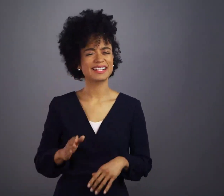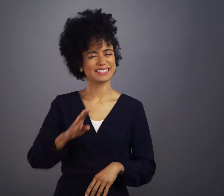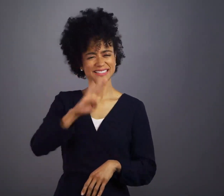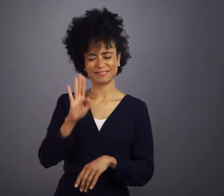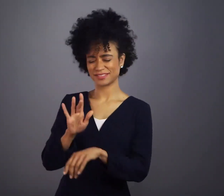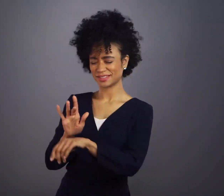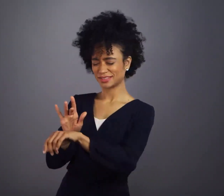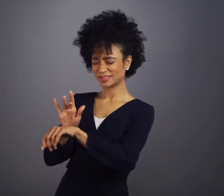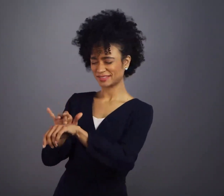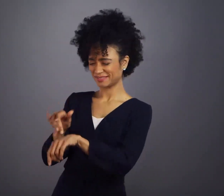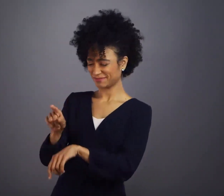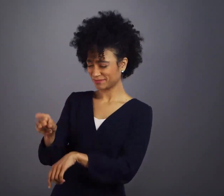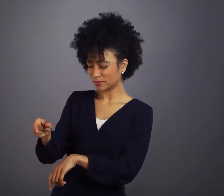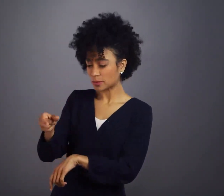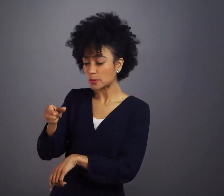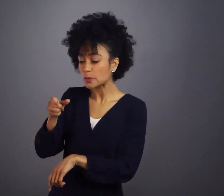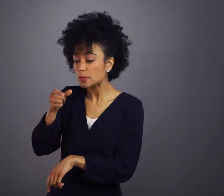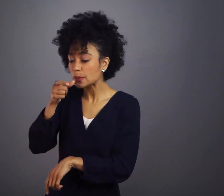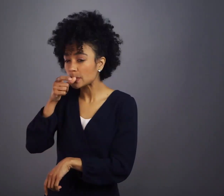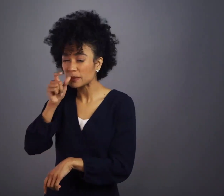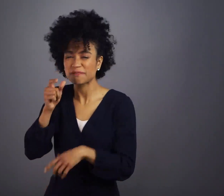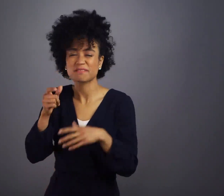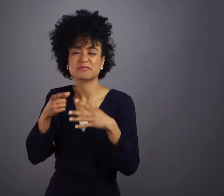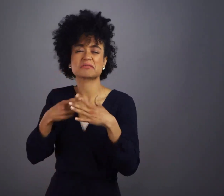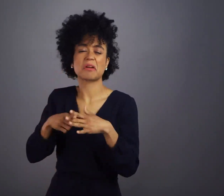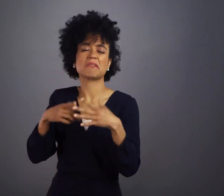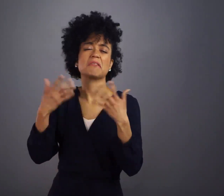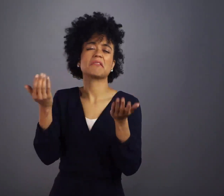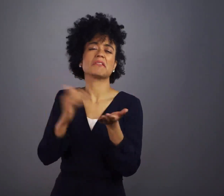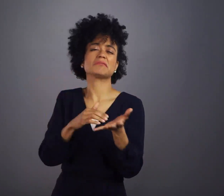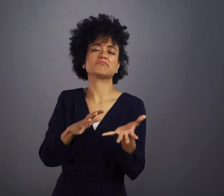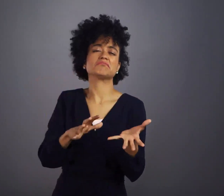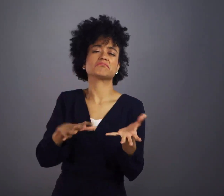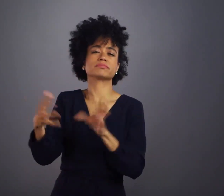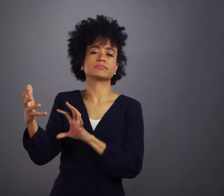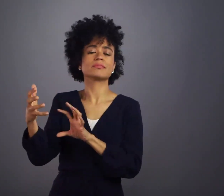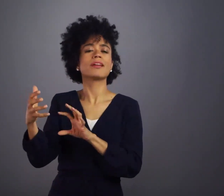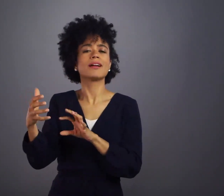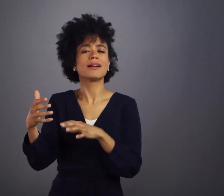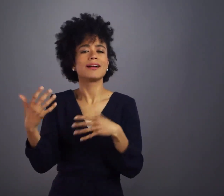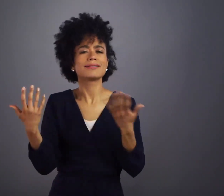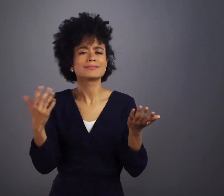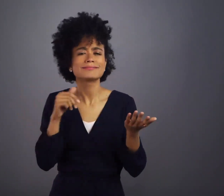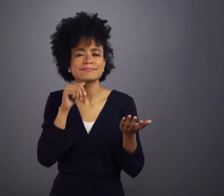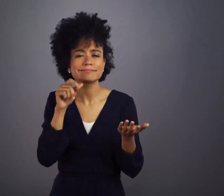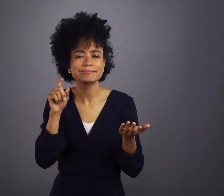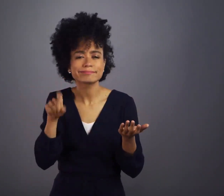These observations would be academic and pointless if our friend never took the first drink,